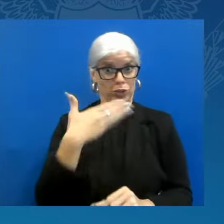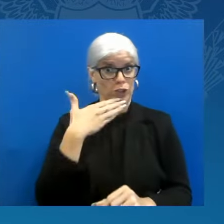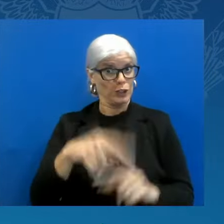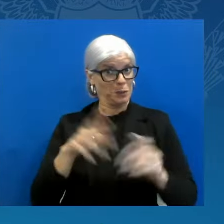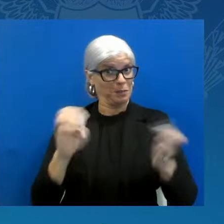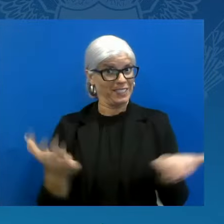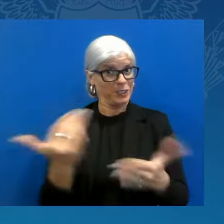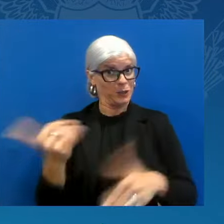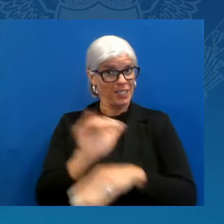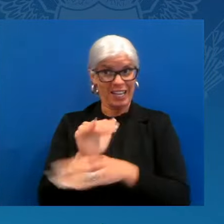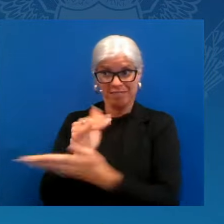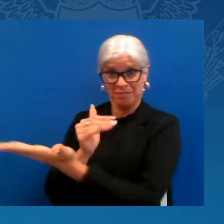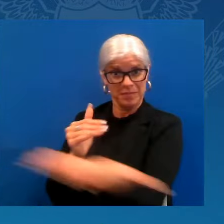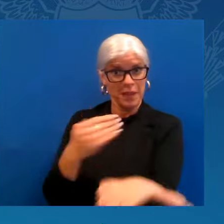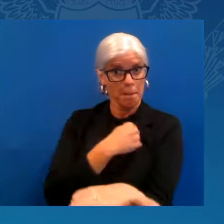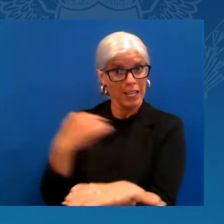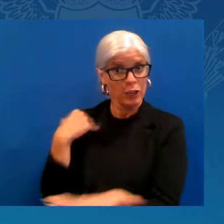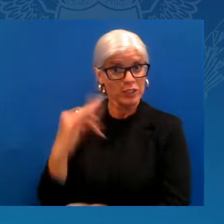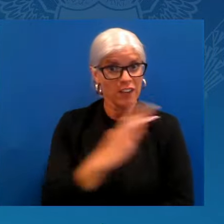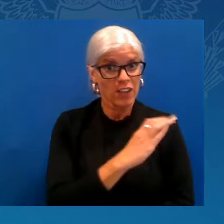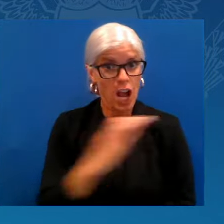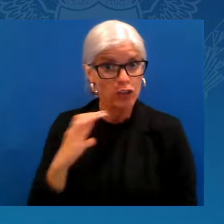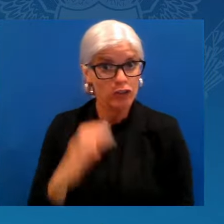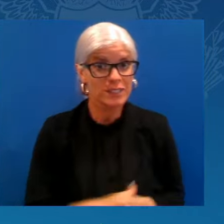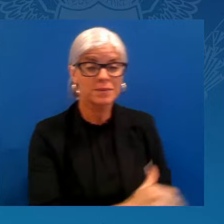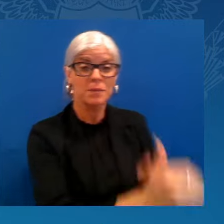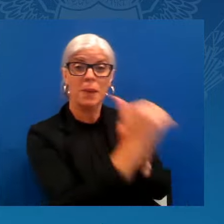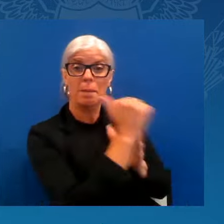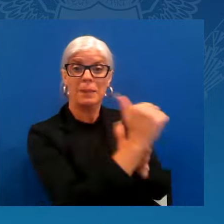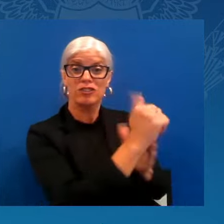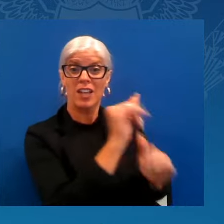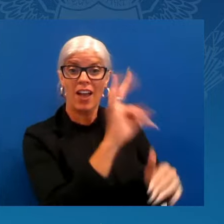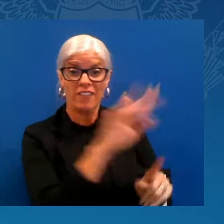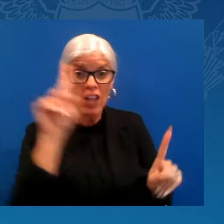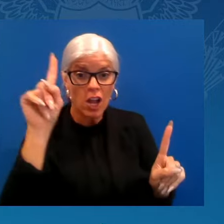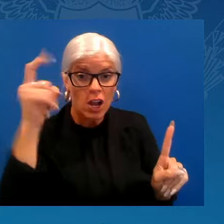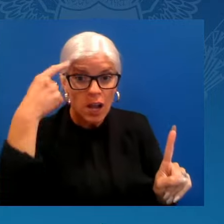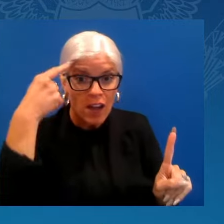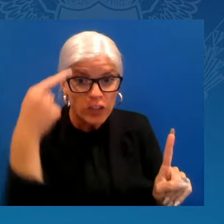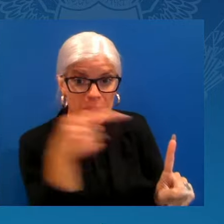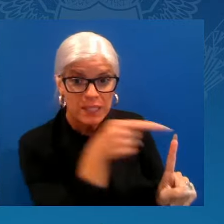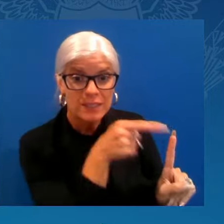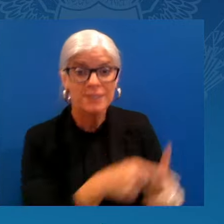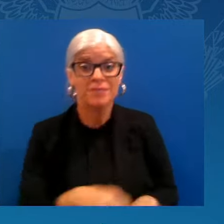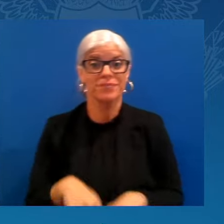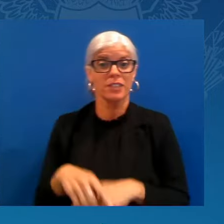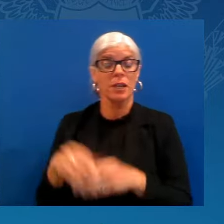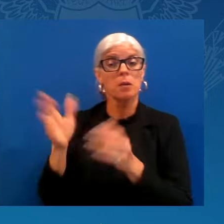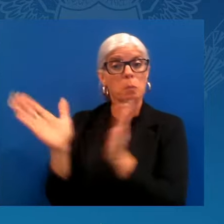including small business Administrator Isabel Guzman, to the distinguished guests from Israel